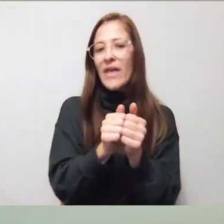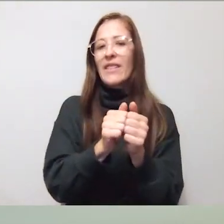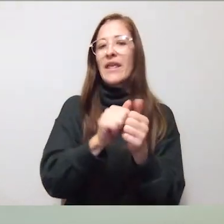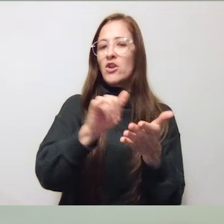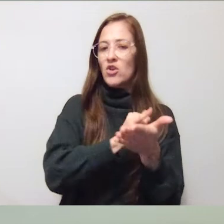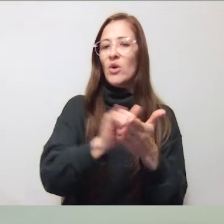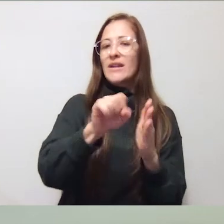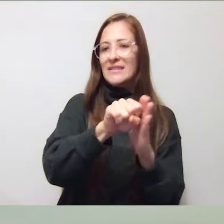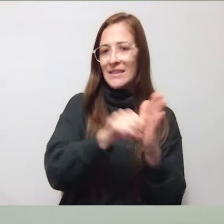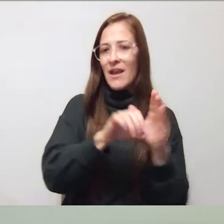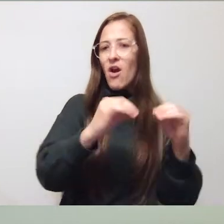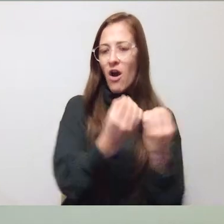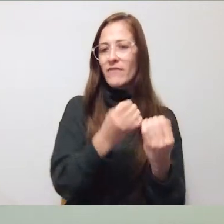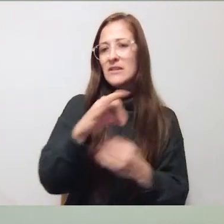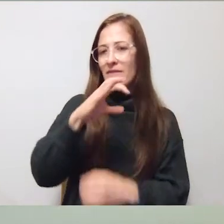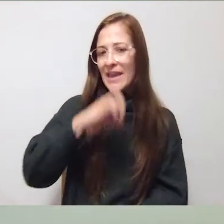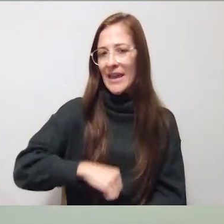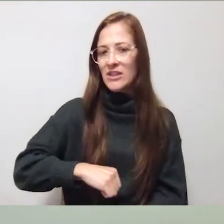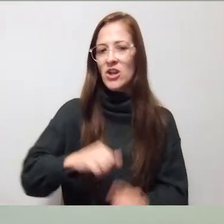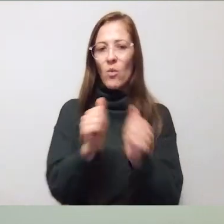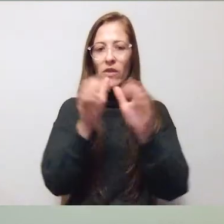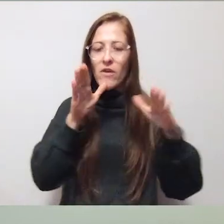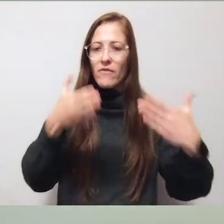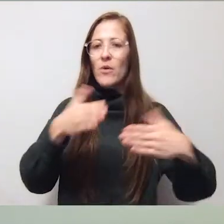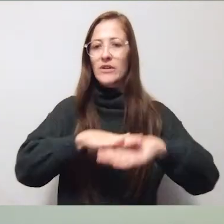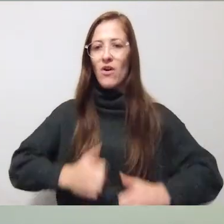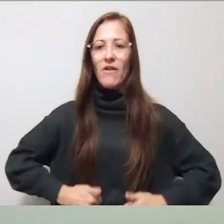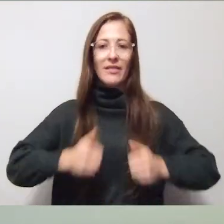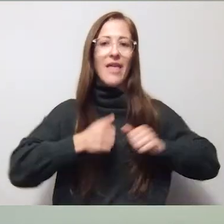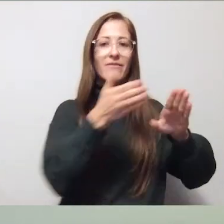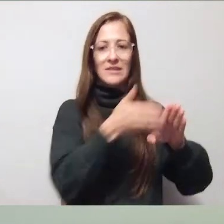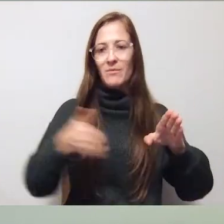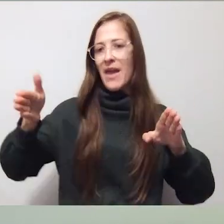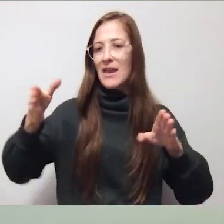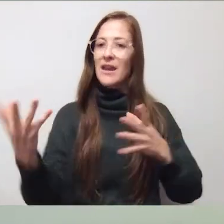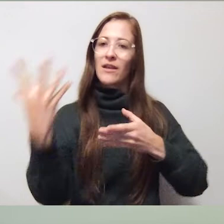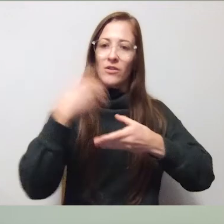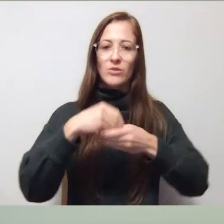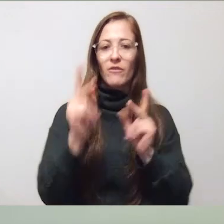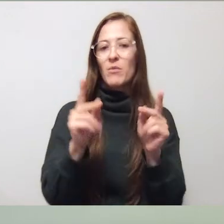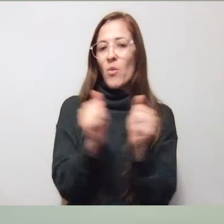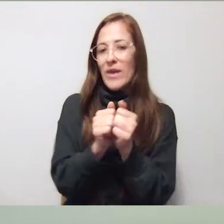with a laser focus on that lifespan that we talked about and being inclusive of individuals with disabilities.